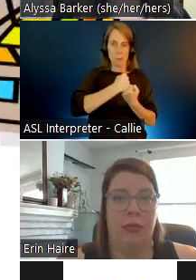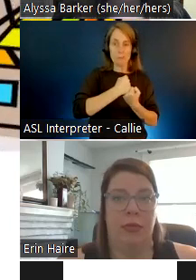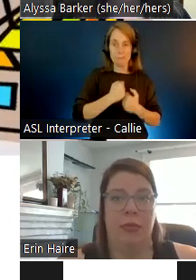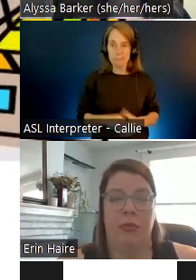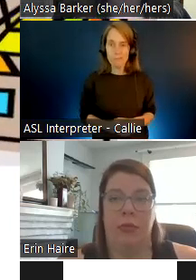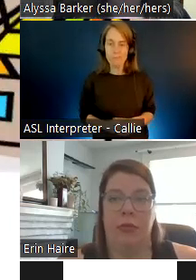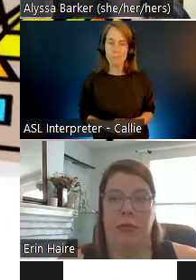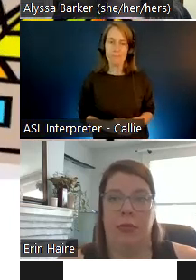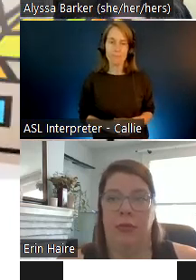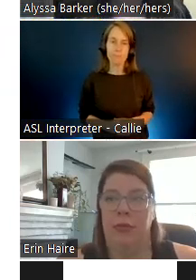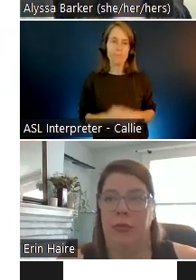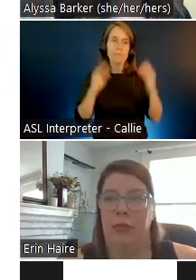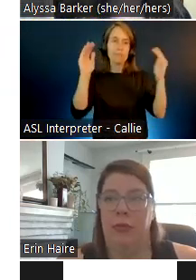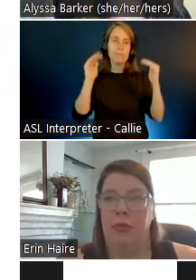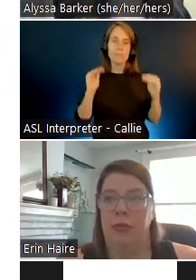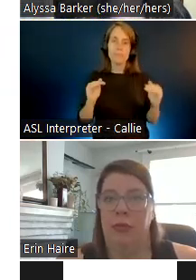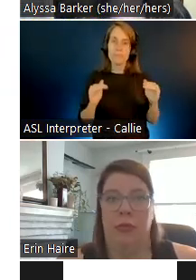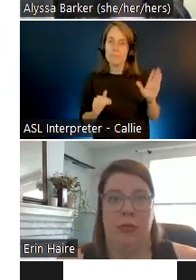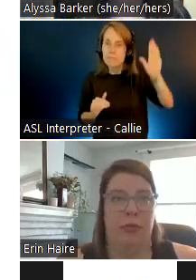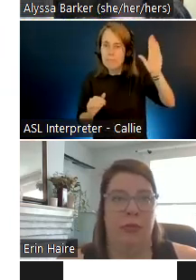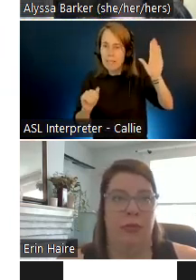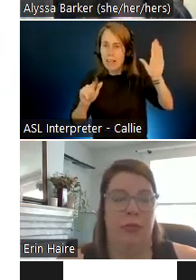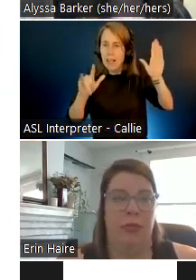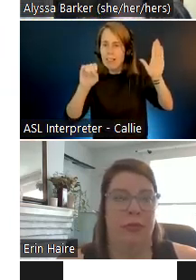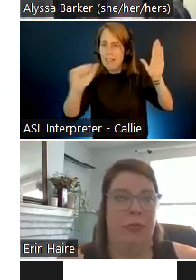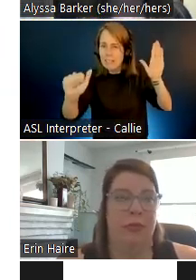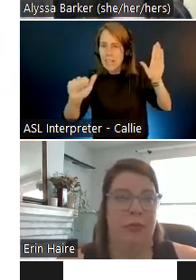Alyssa: i want to jump in real fast and note because that does not apply to